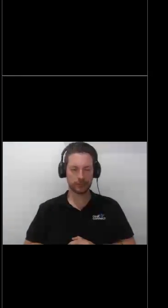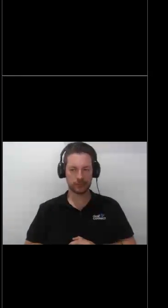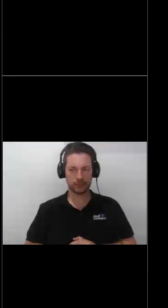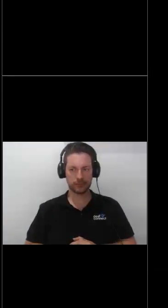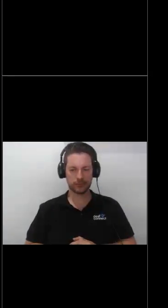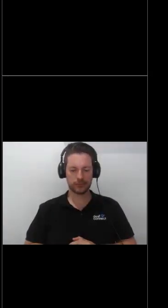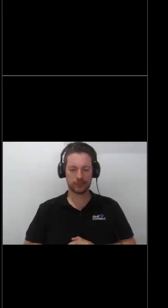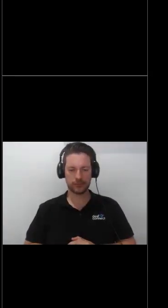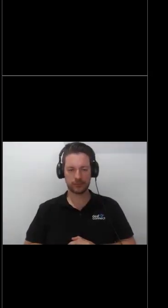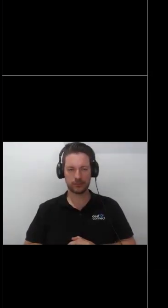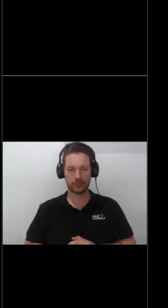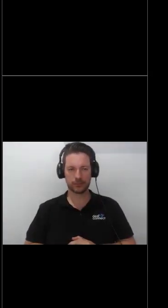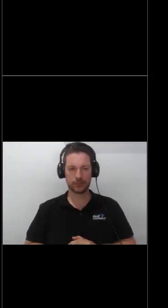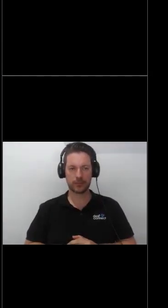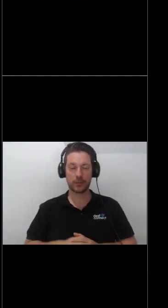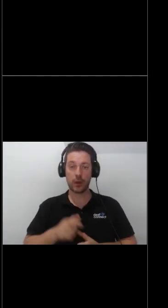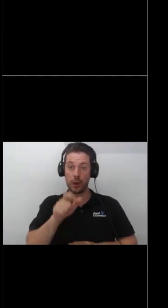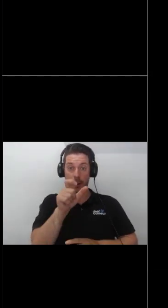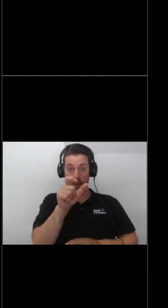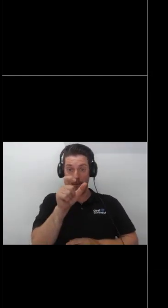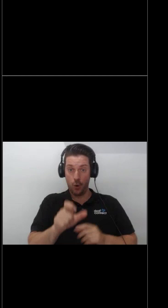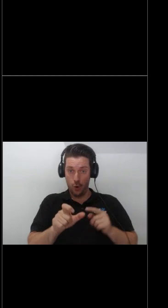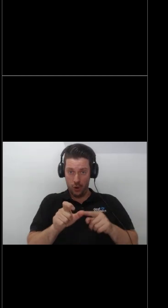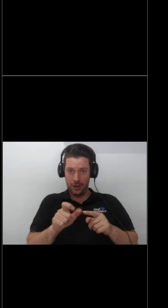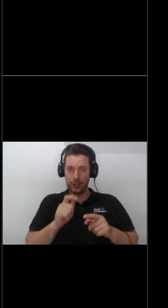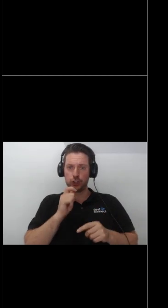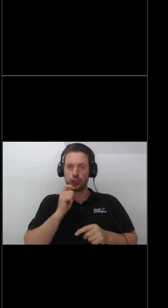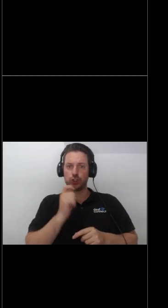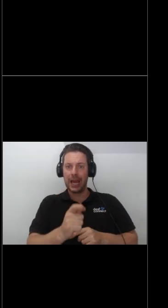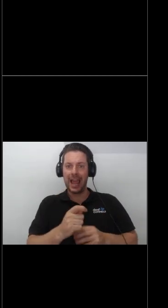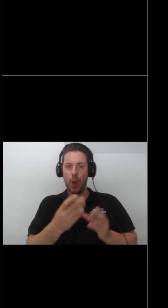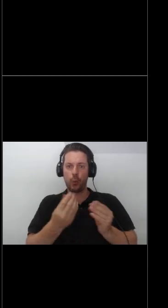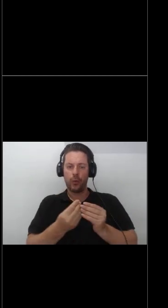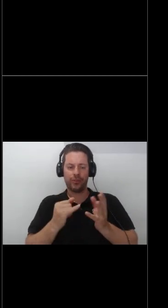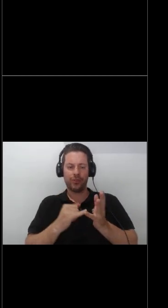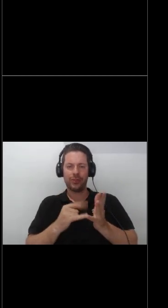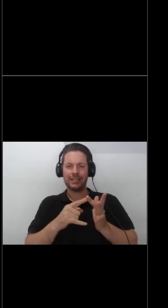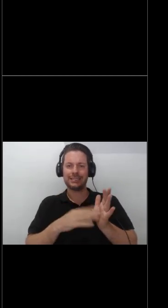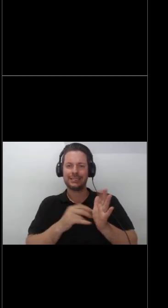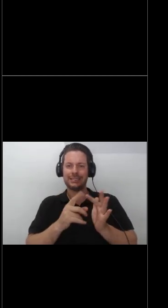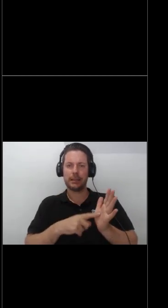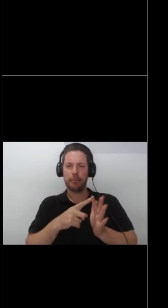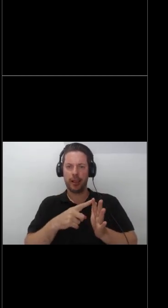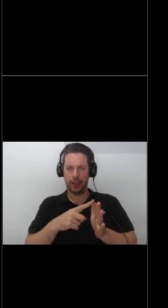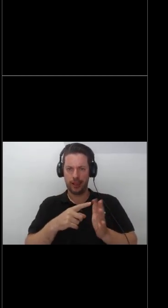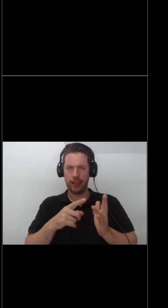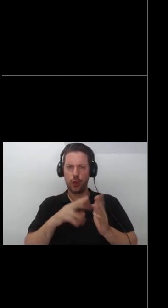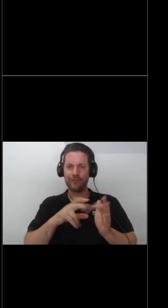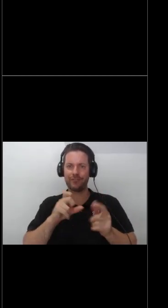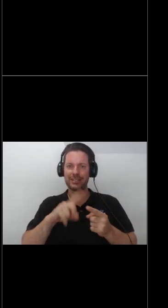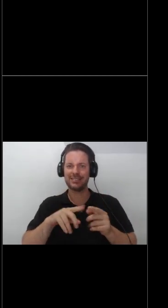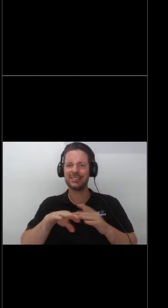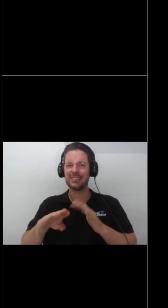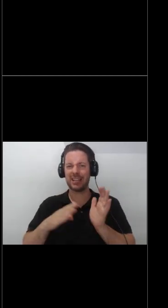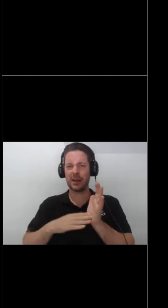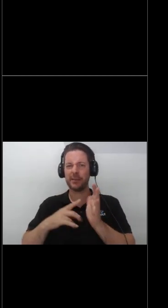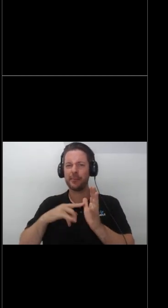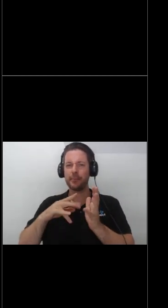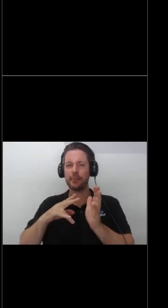persons charged with simple offenses in the Magistrates Court where those persons might